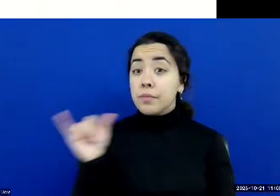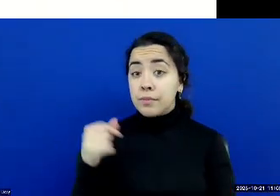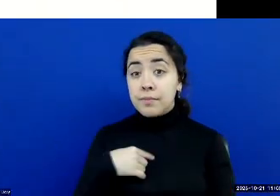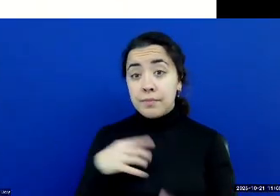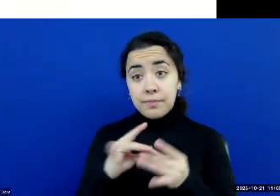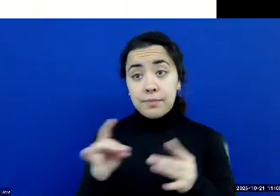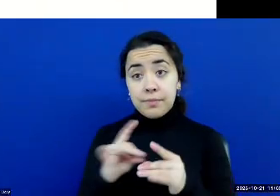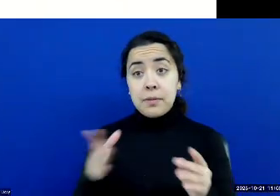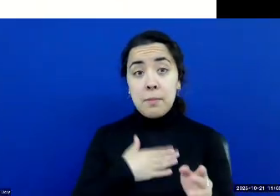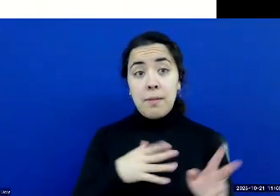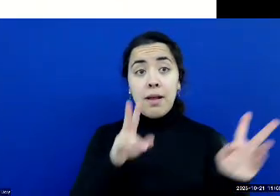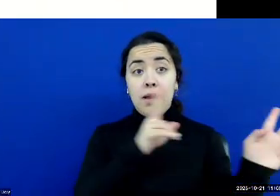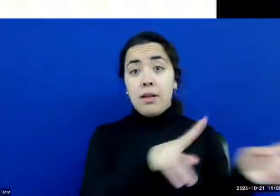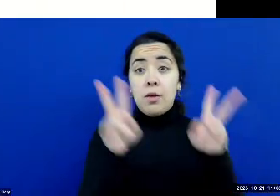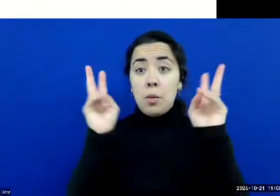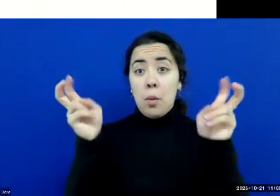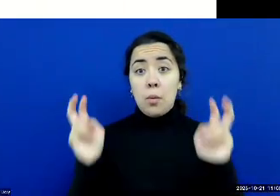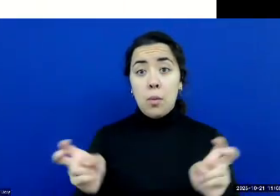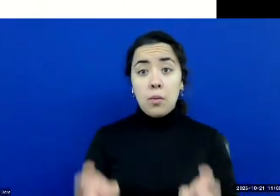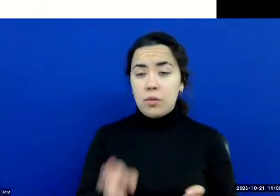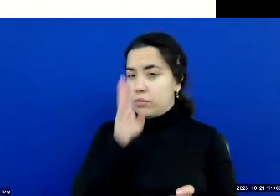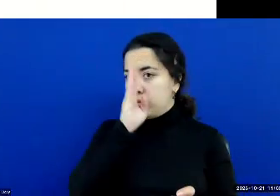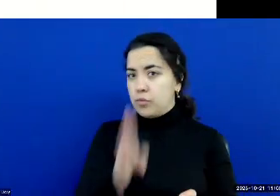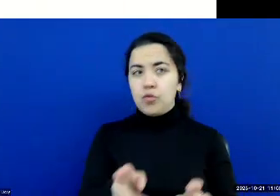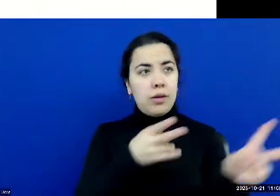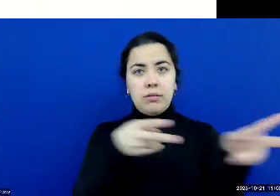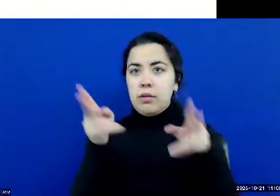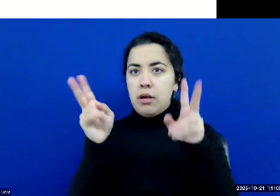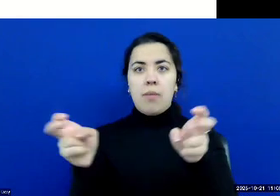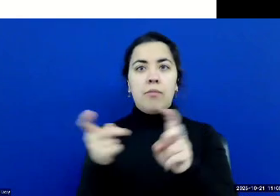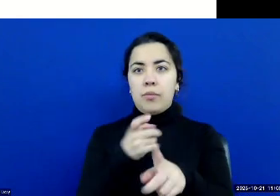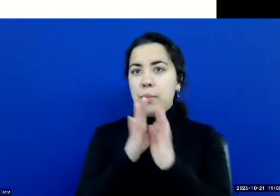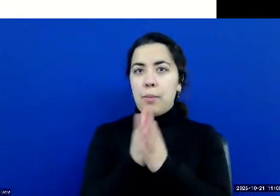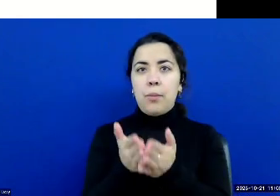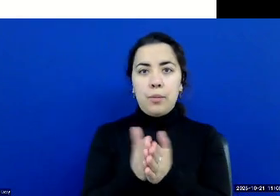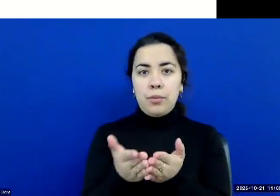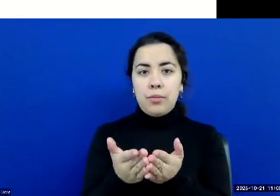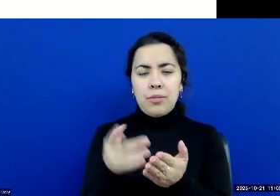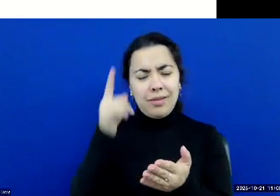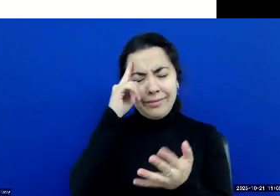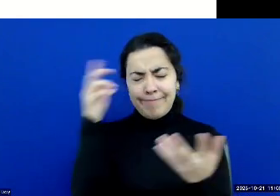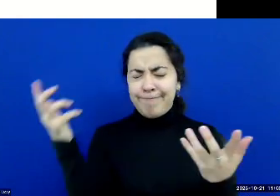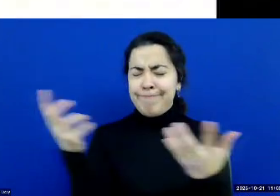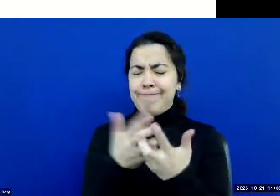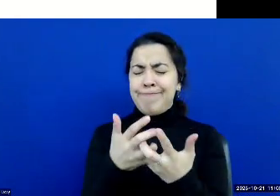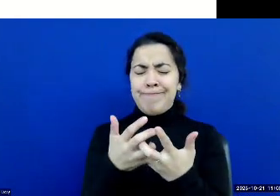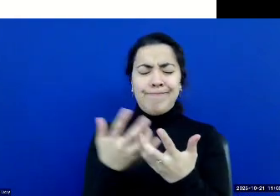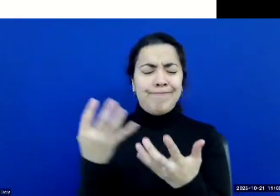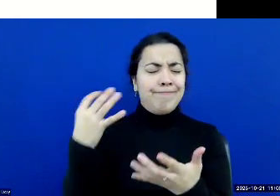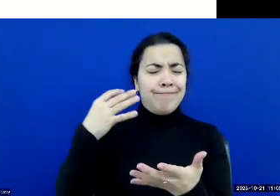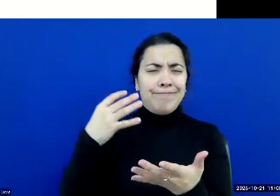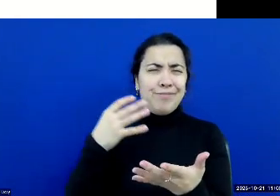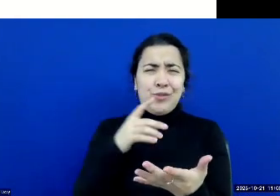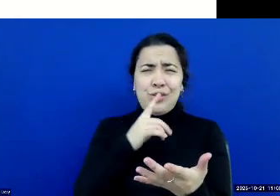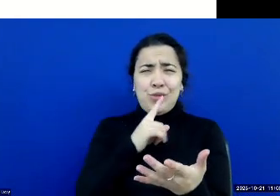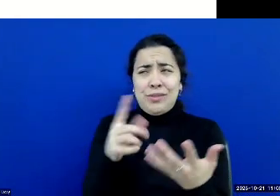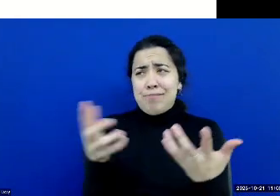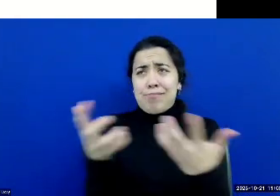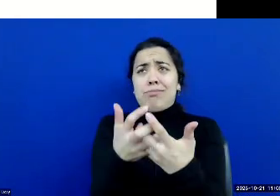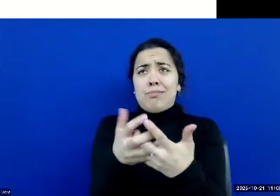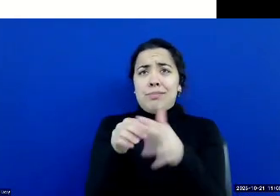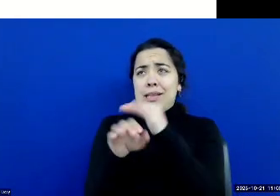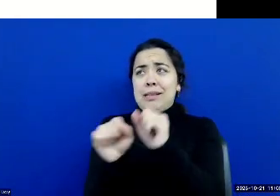Kathleen DeForest: I will also mention that all the quotes that I use come directly from the book, and I think are very appropriate for accessibility.